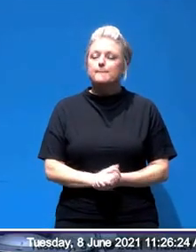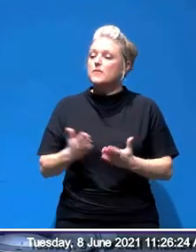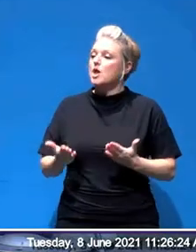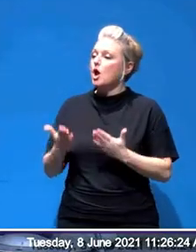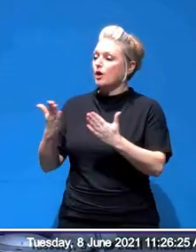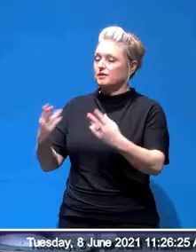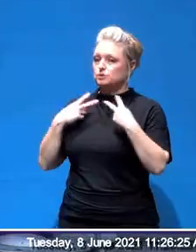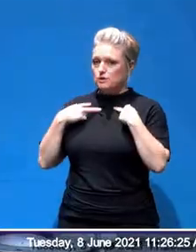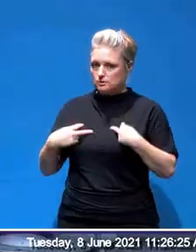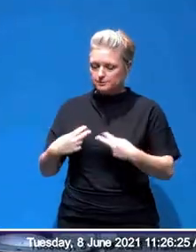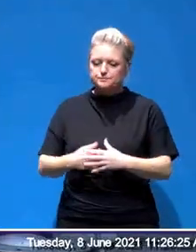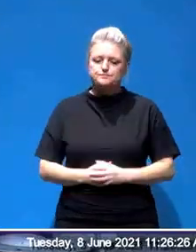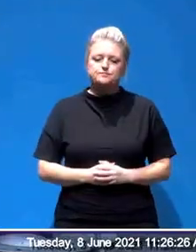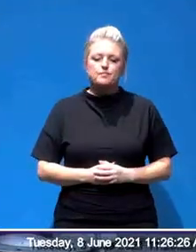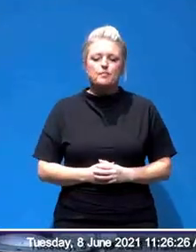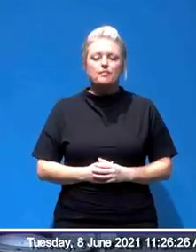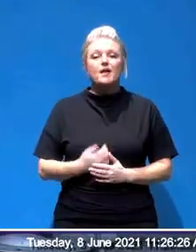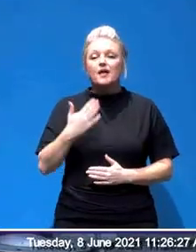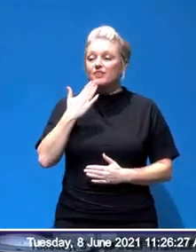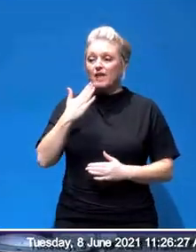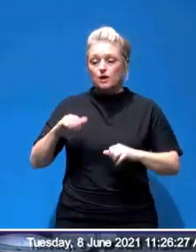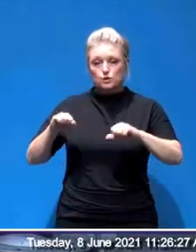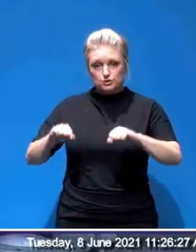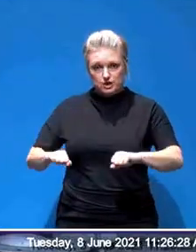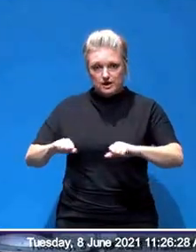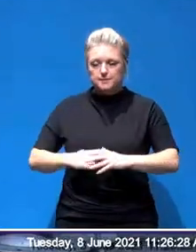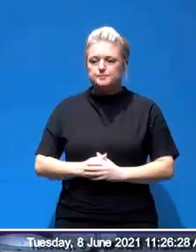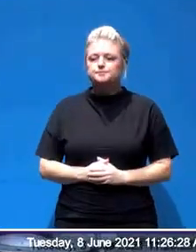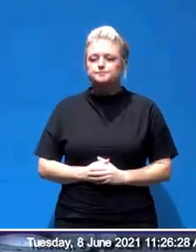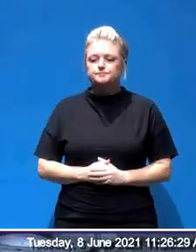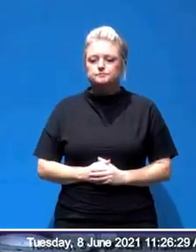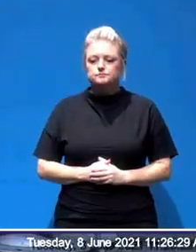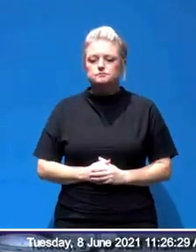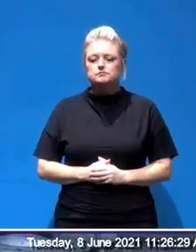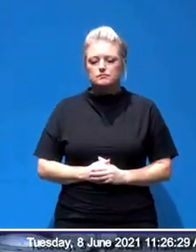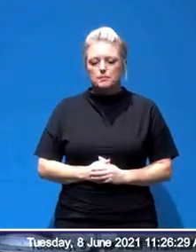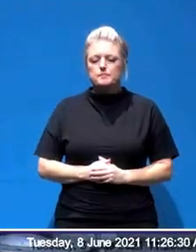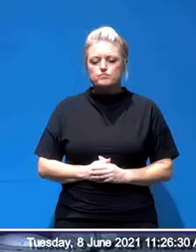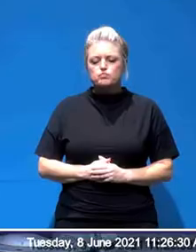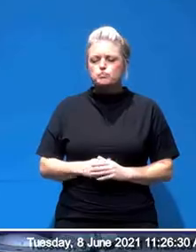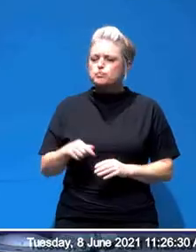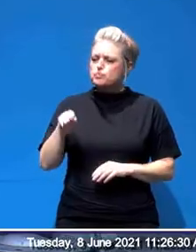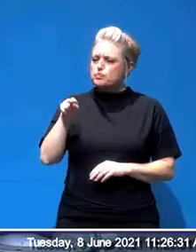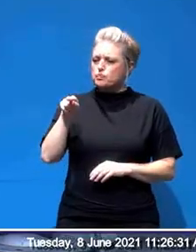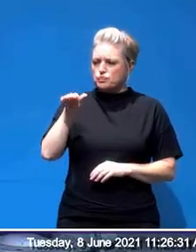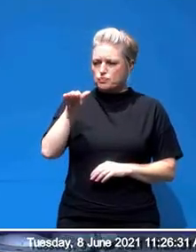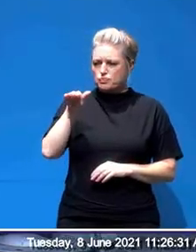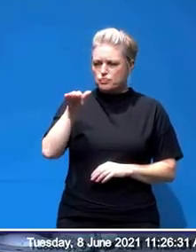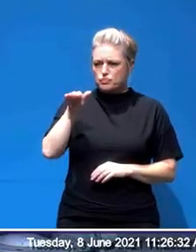Before we start on life after leaving N Street, Commissioner McEwin, you have a